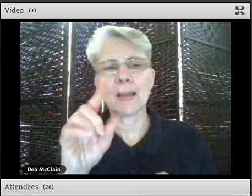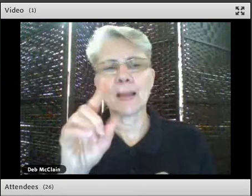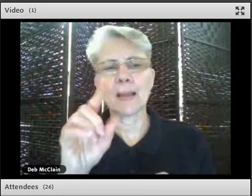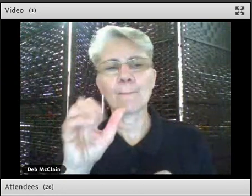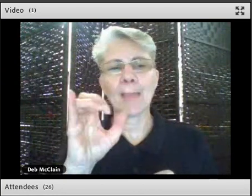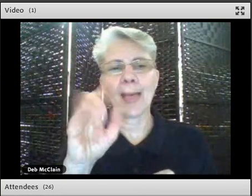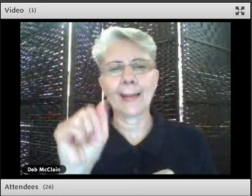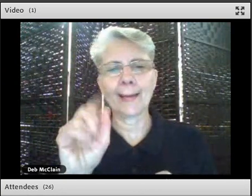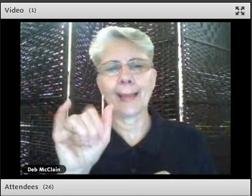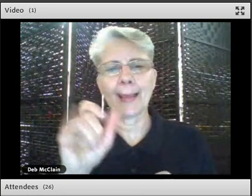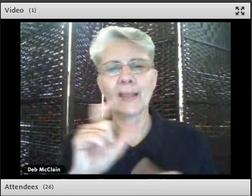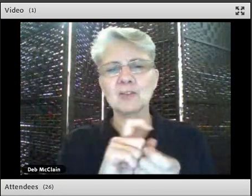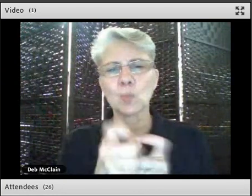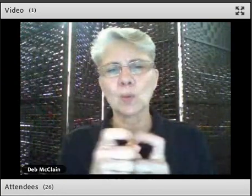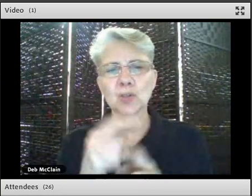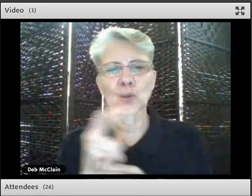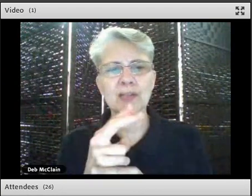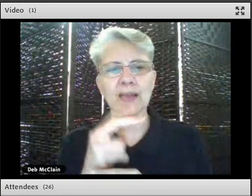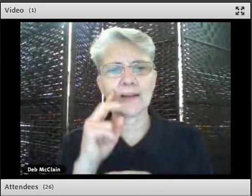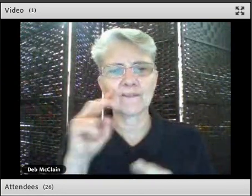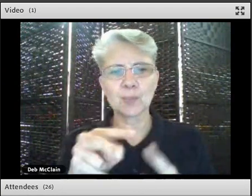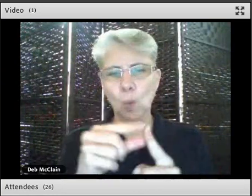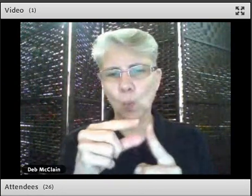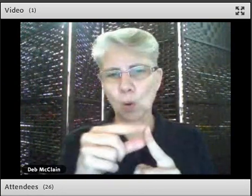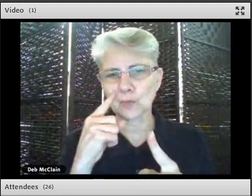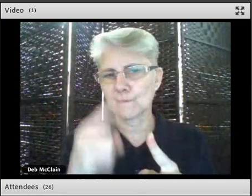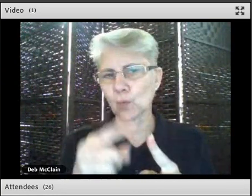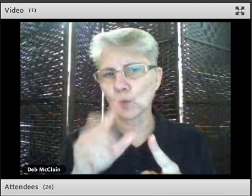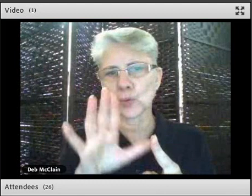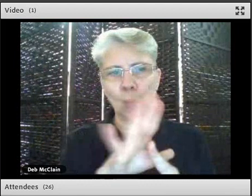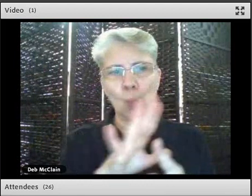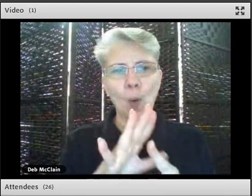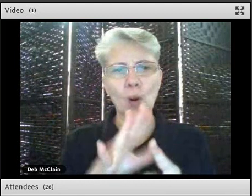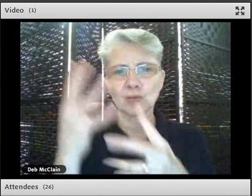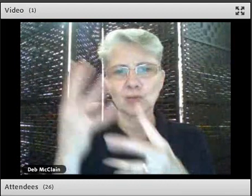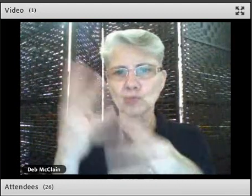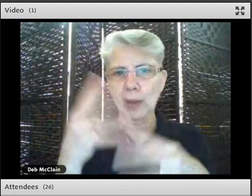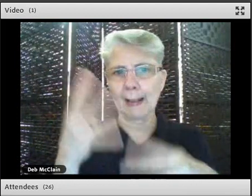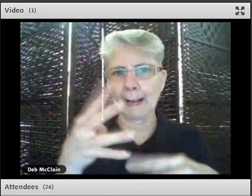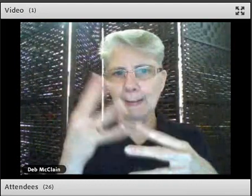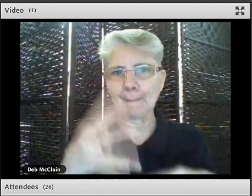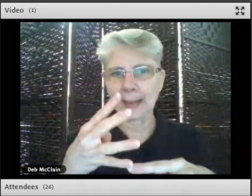it will be the words that you see on the Web page in front of you that you would use